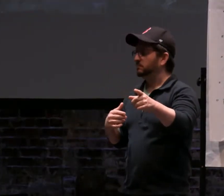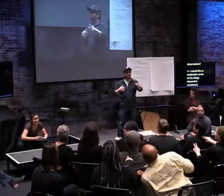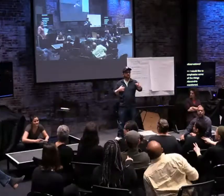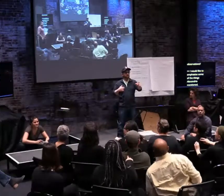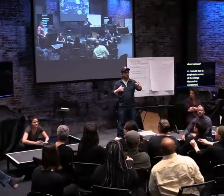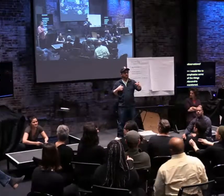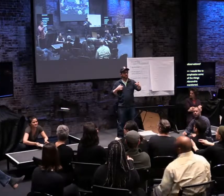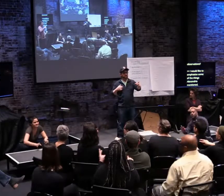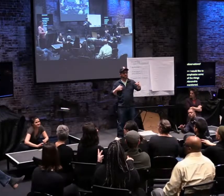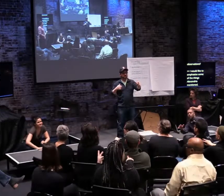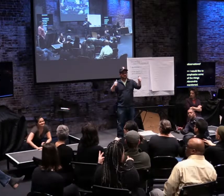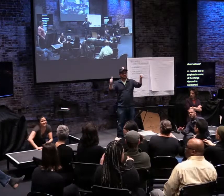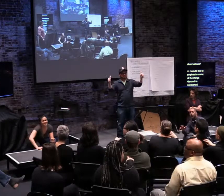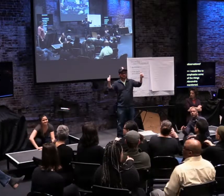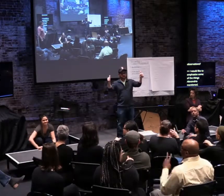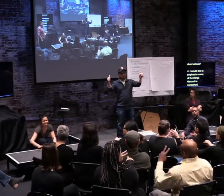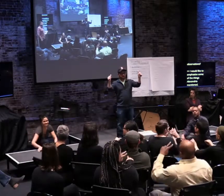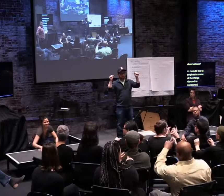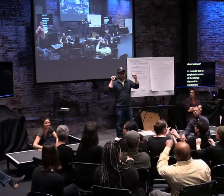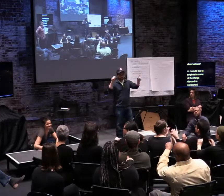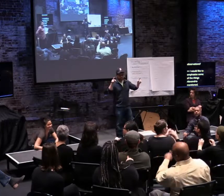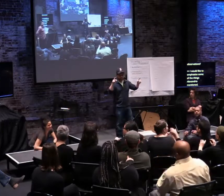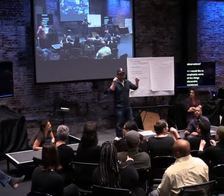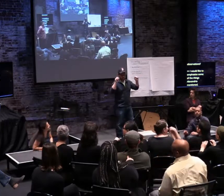I will pause for a moment, technical pause, just a moment.